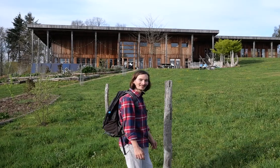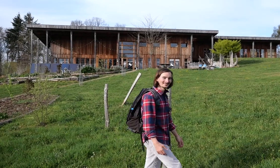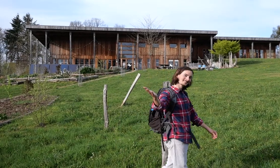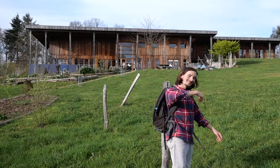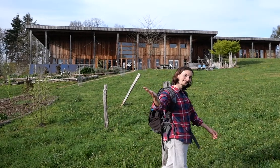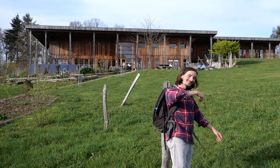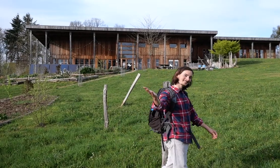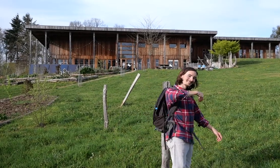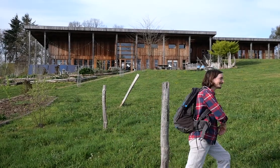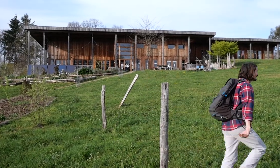Come on !